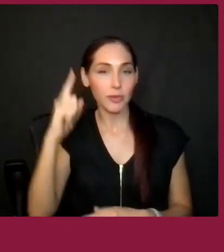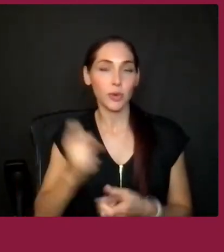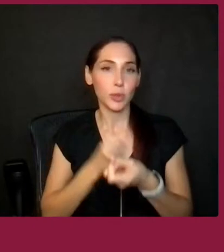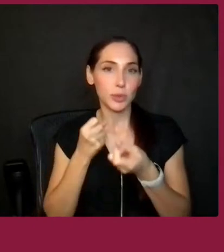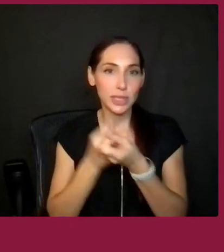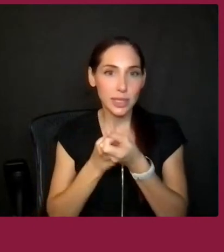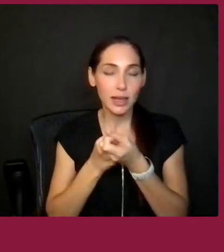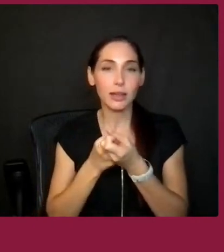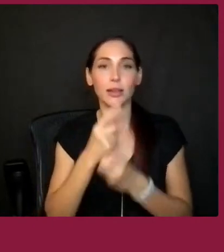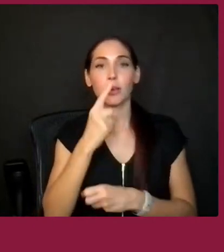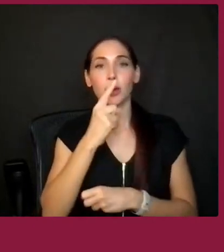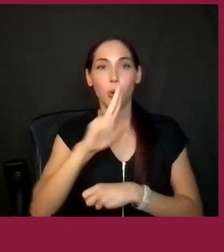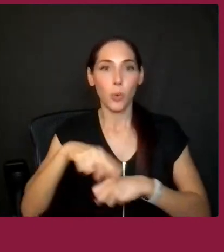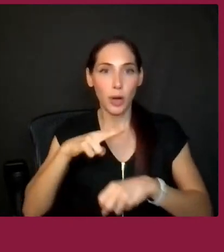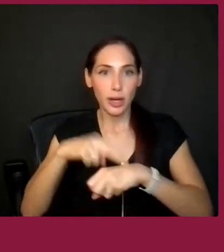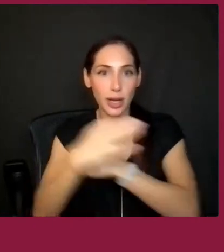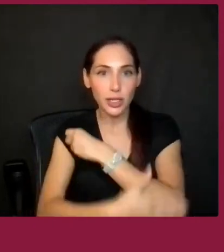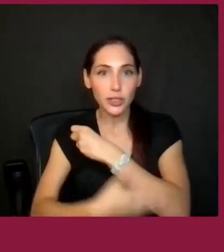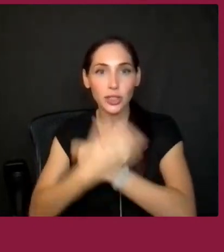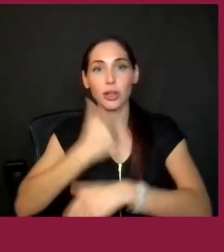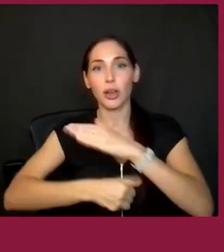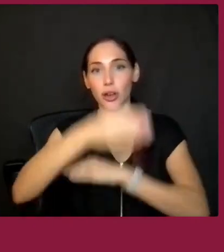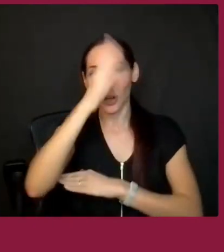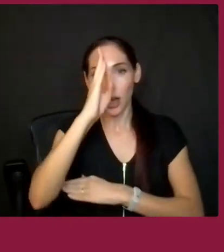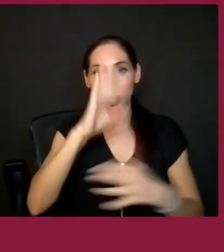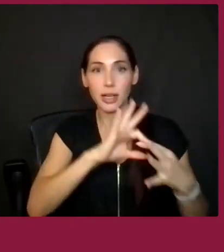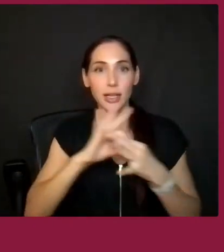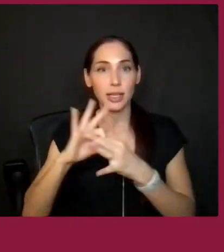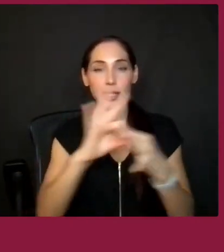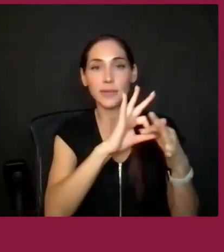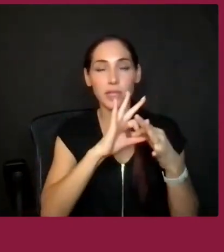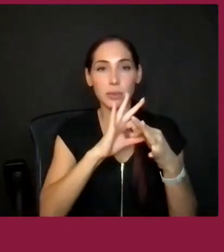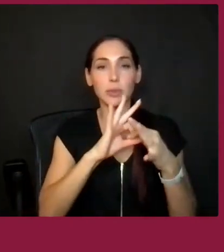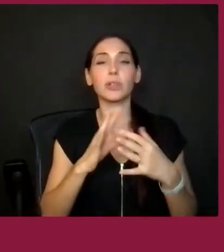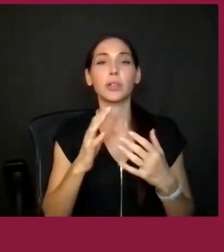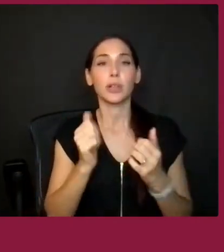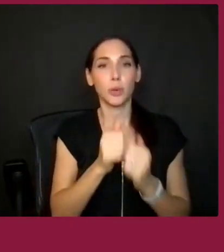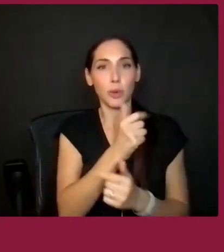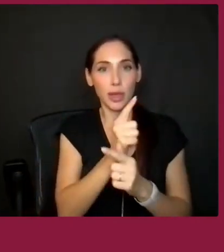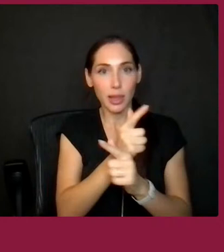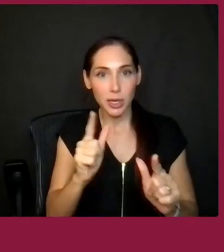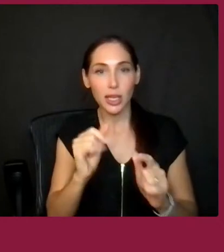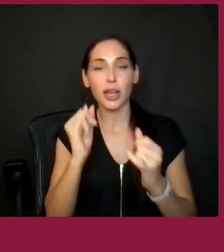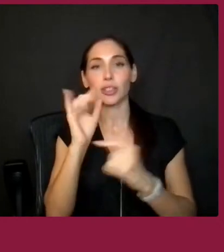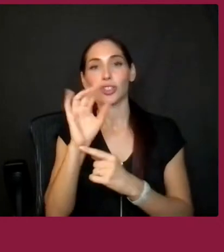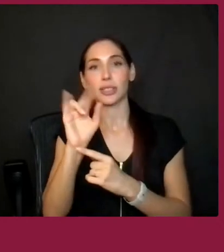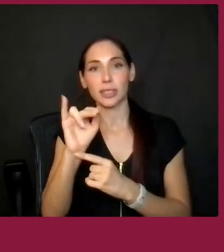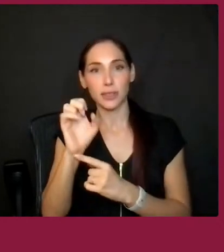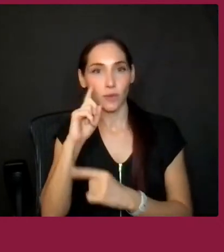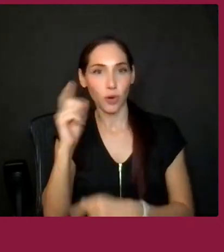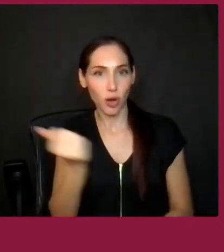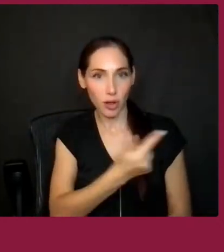which it stands, one nation, under God, indivisible, with liberty and justice for all. Thank you.